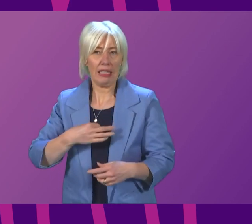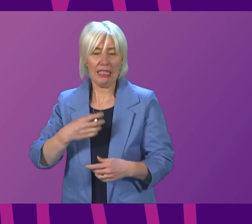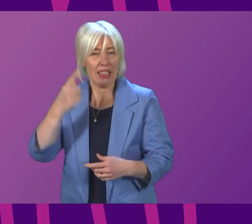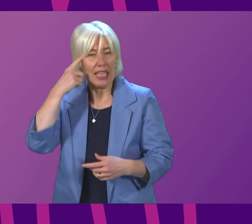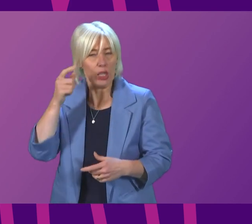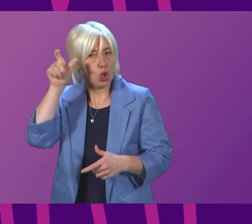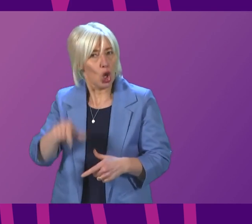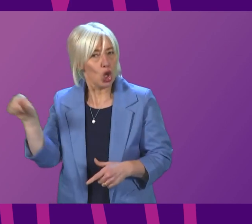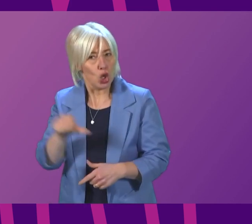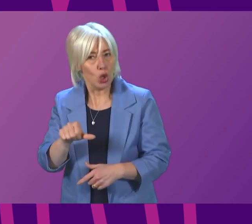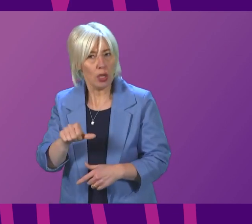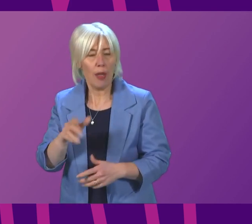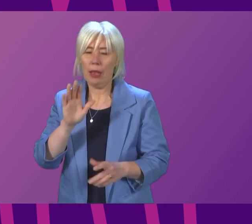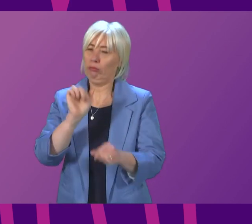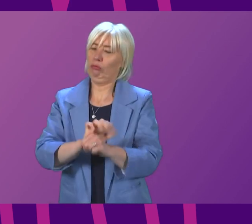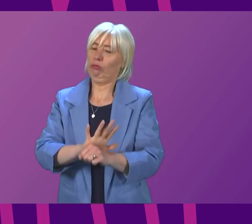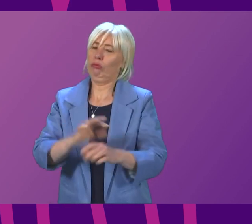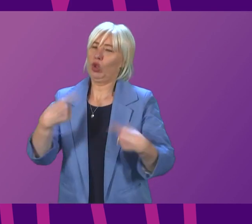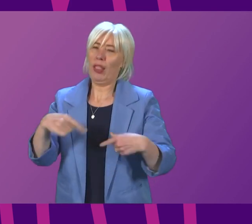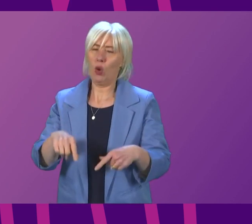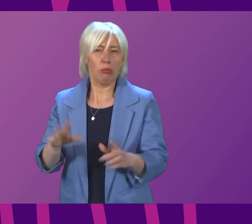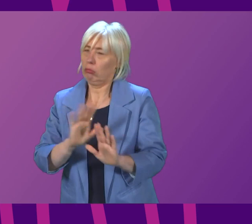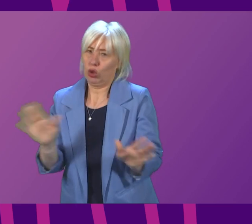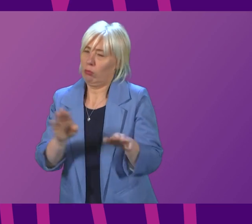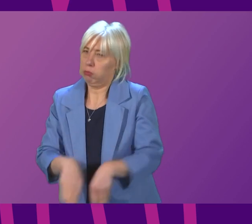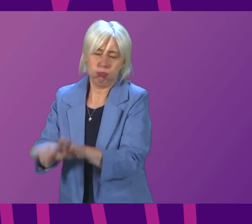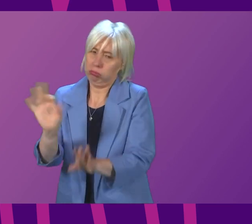If she can accept that that is the case, I undertake to see whether there is anything